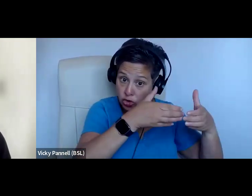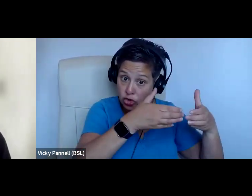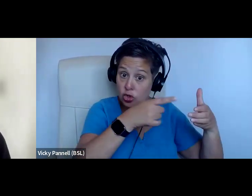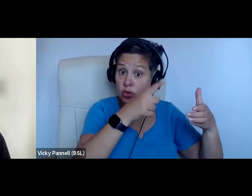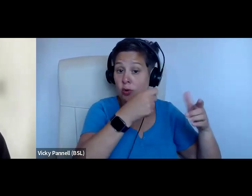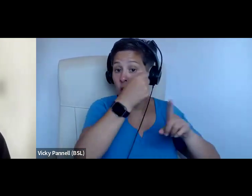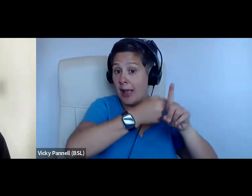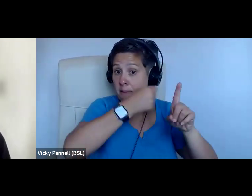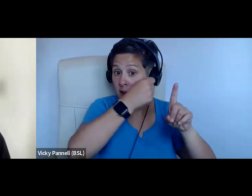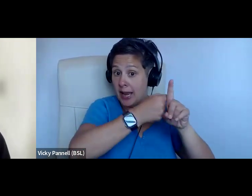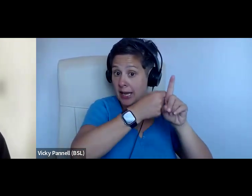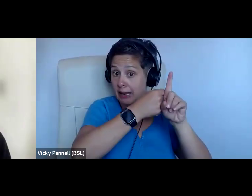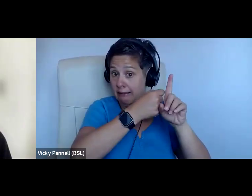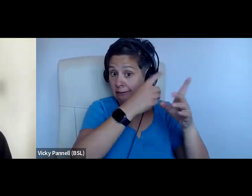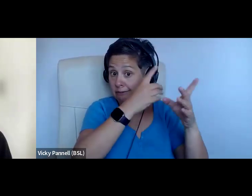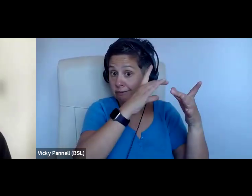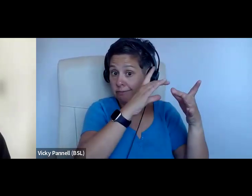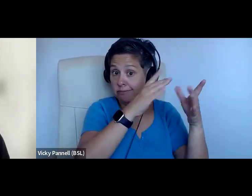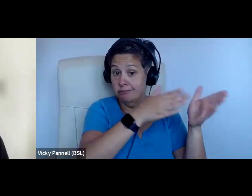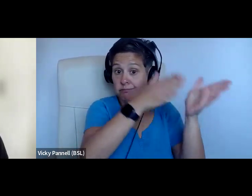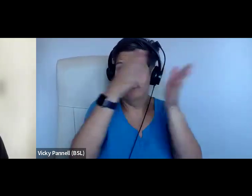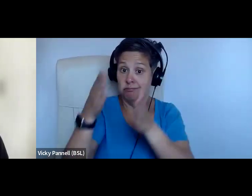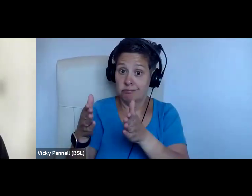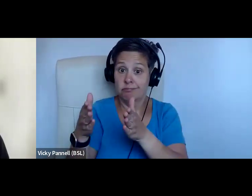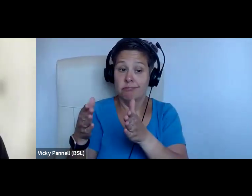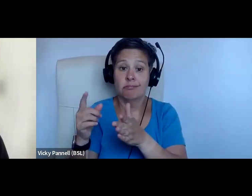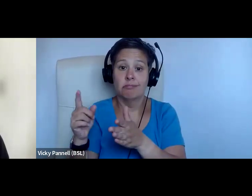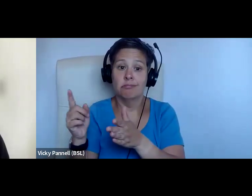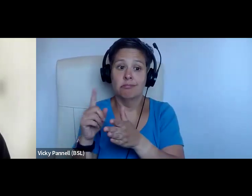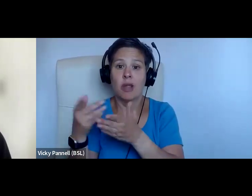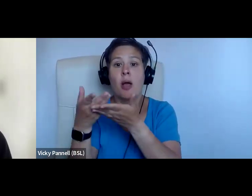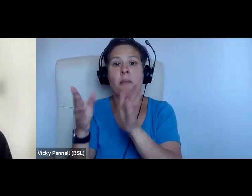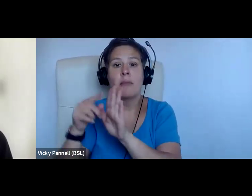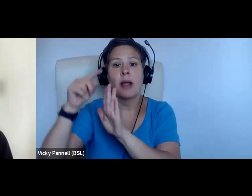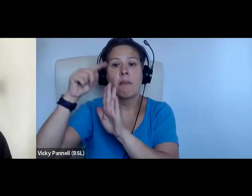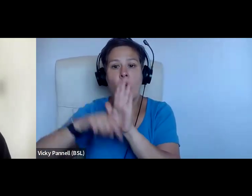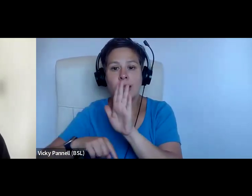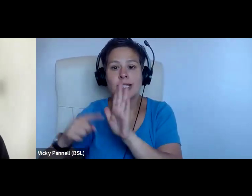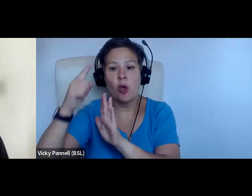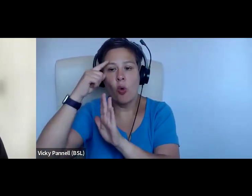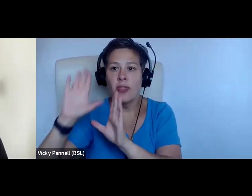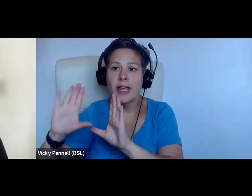In the context of campaigning, and I'm not an expert in campaigning, so I'd be interested to hear others who've done some